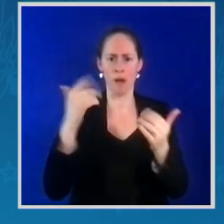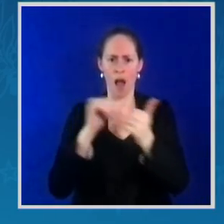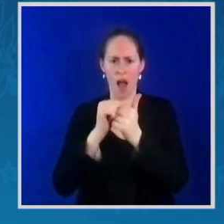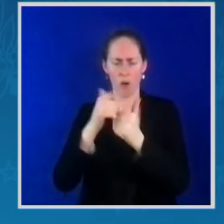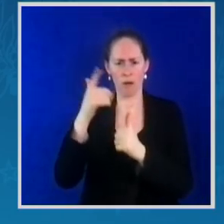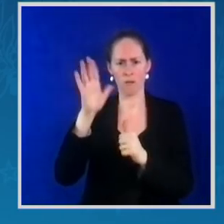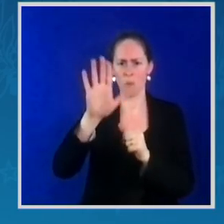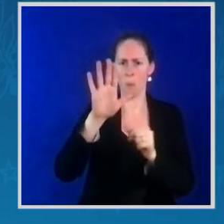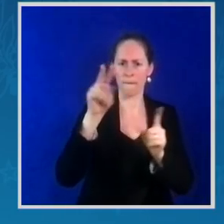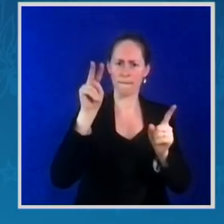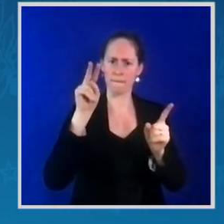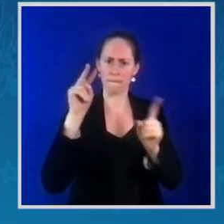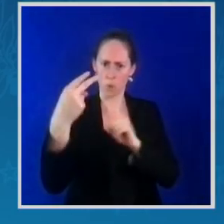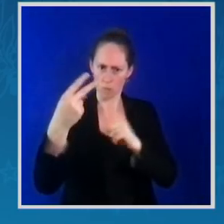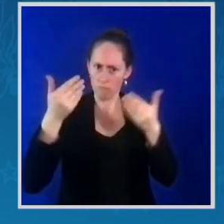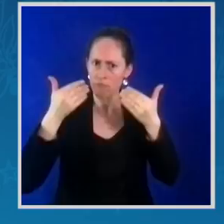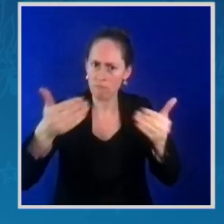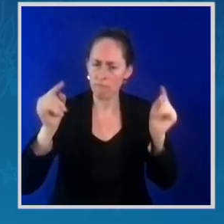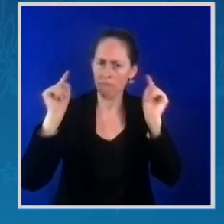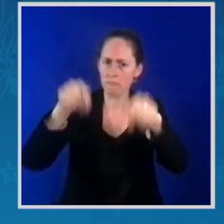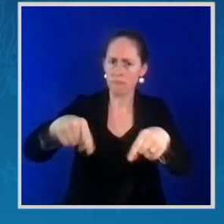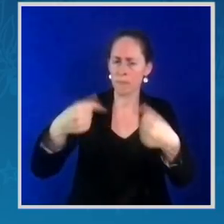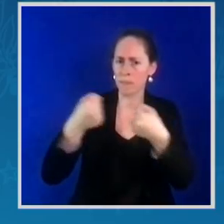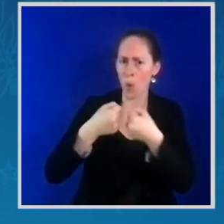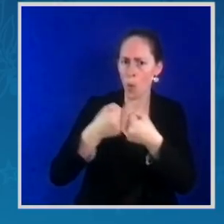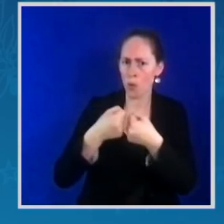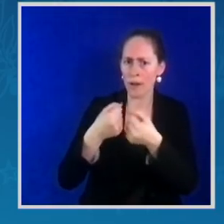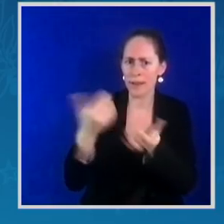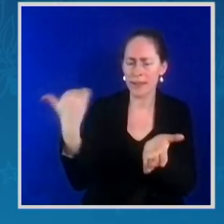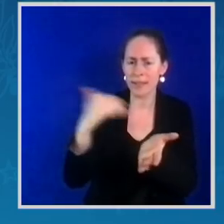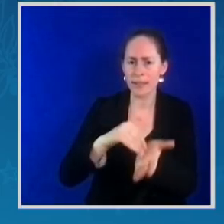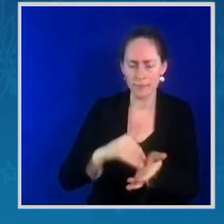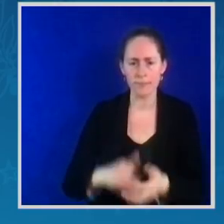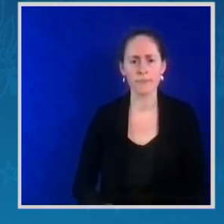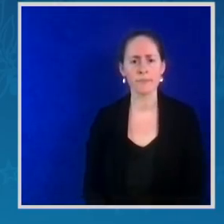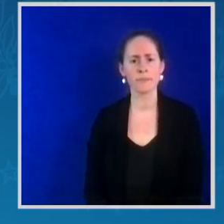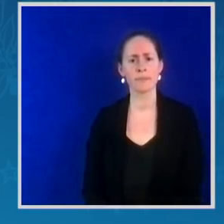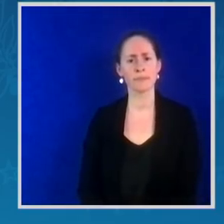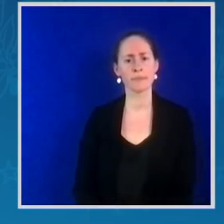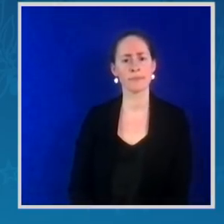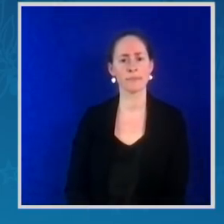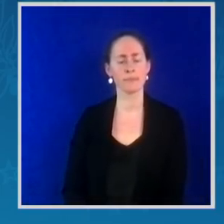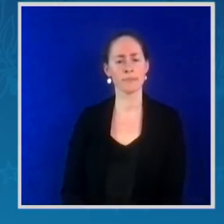and where that journey begins for many, how soon will you go to see where it ends for many of them as well?